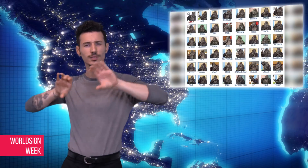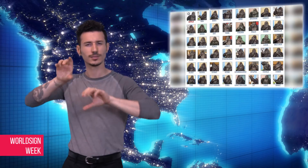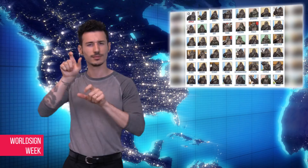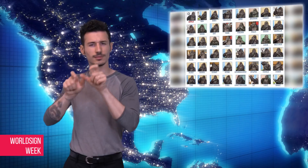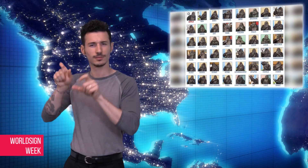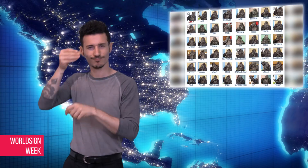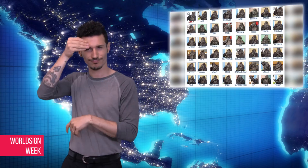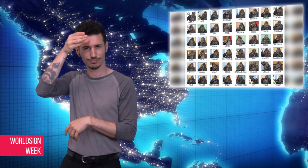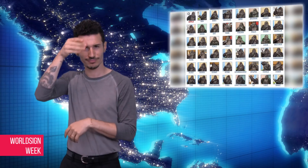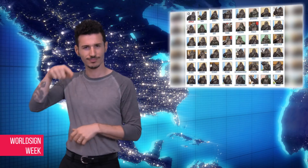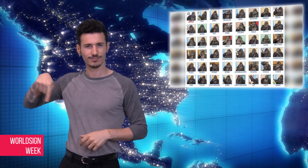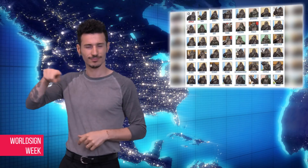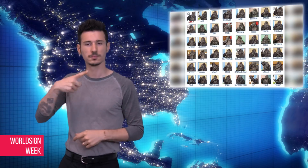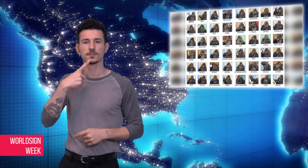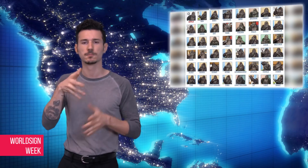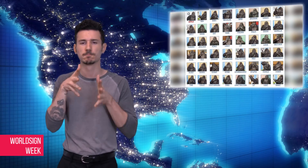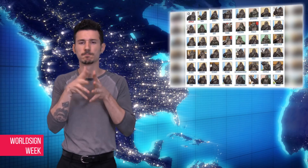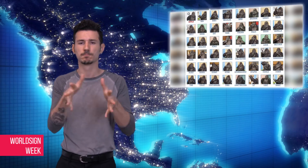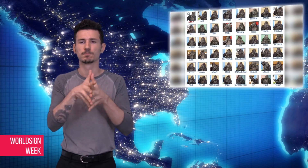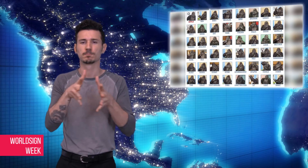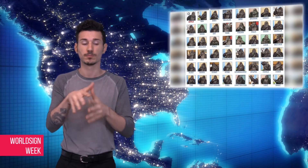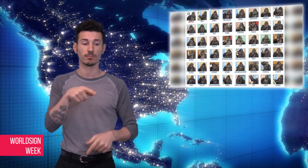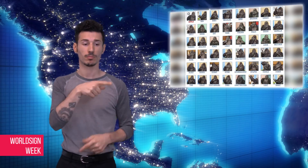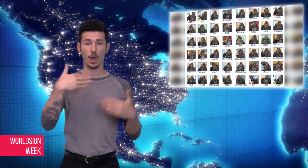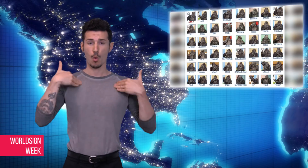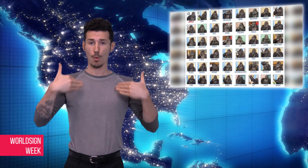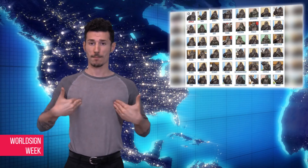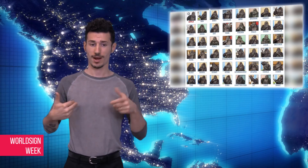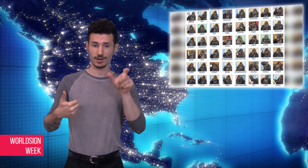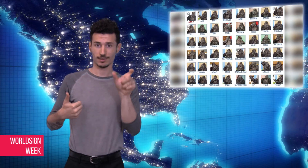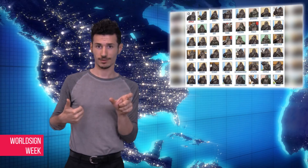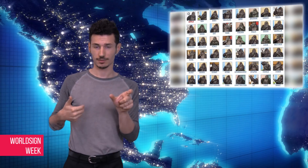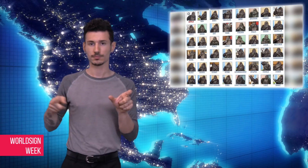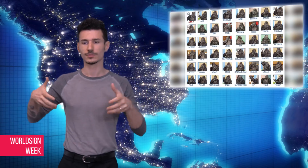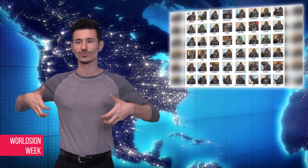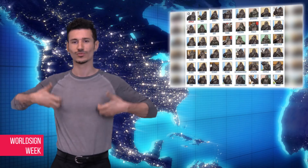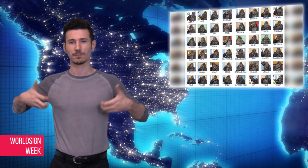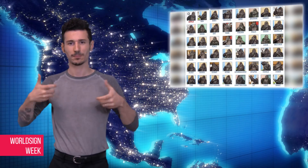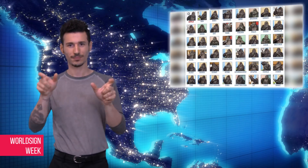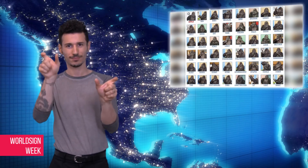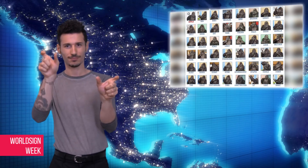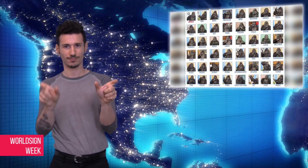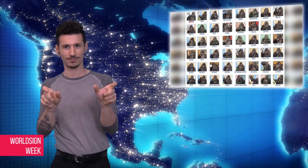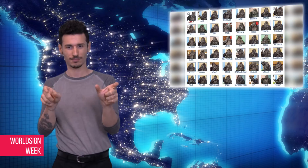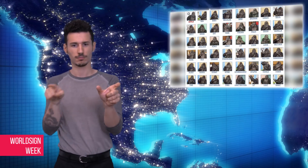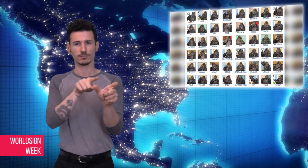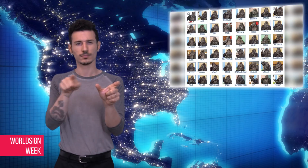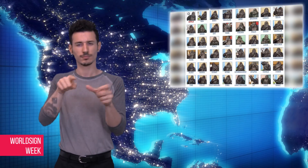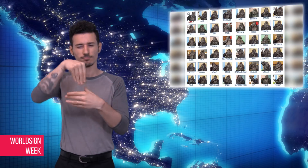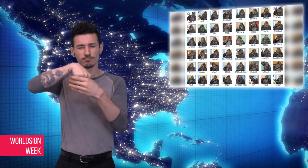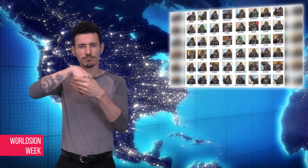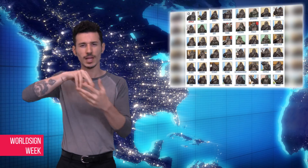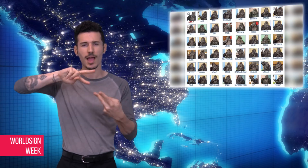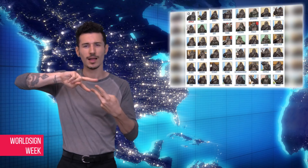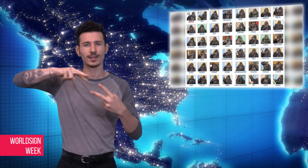descended from a single ancestor species around six or seven million